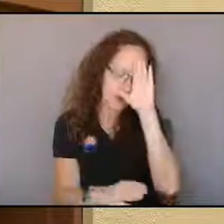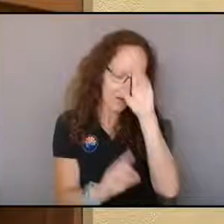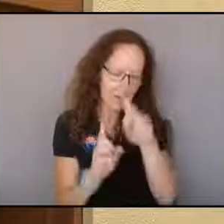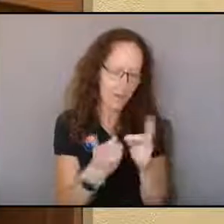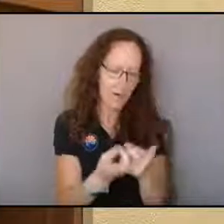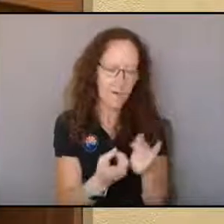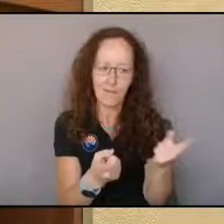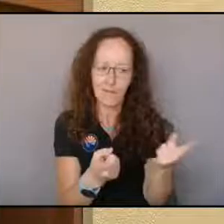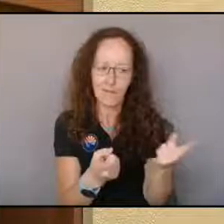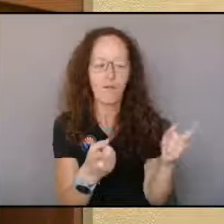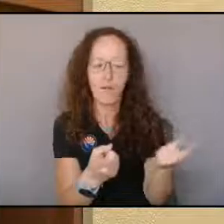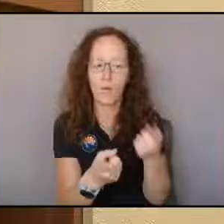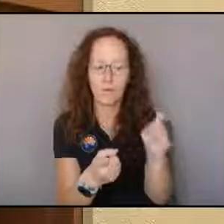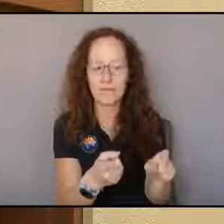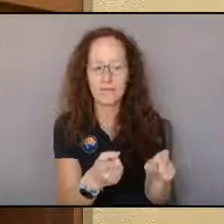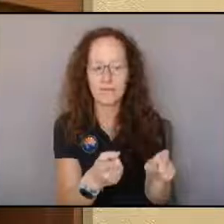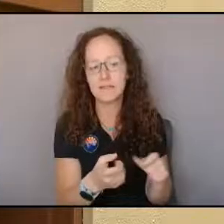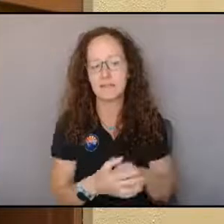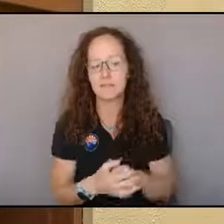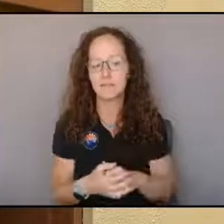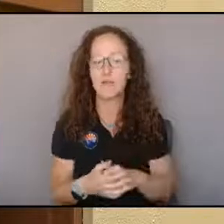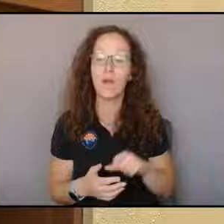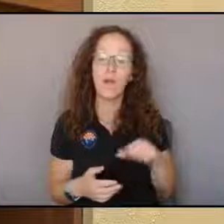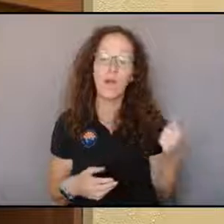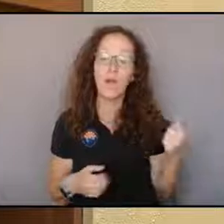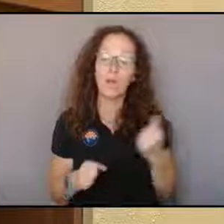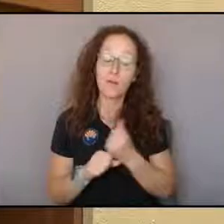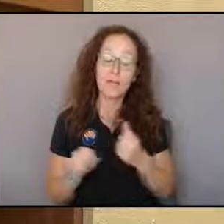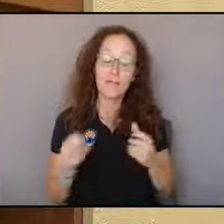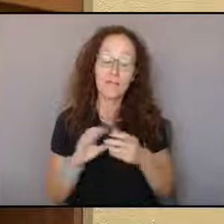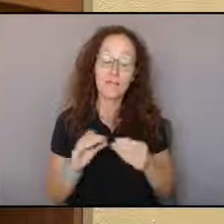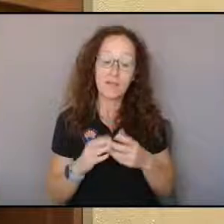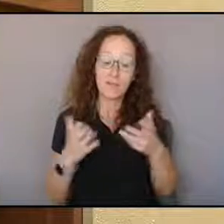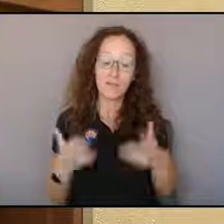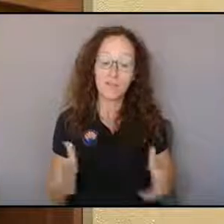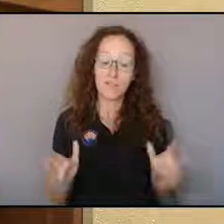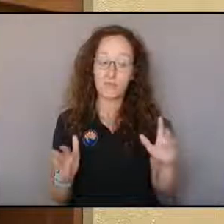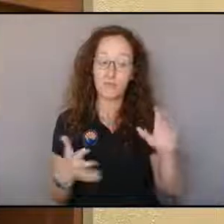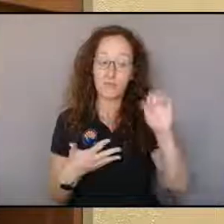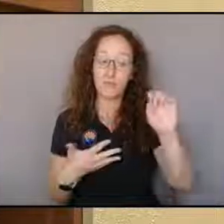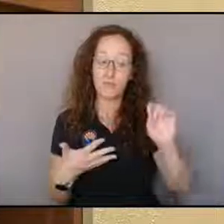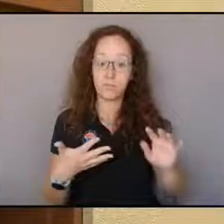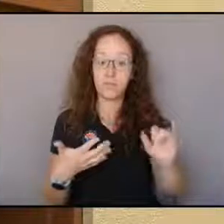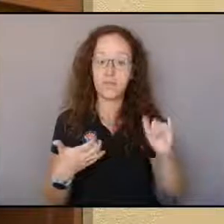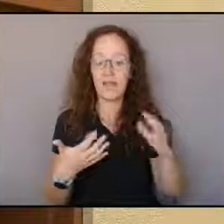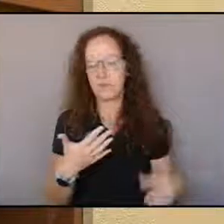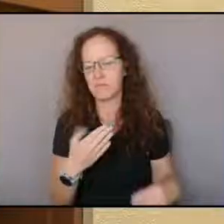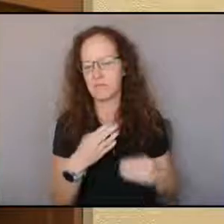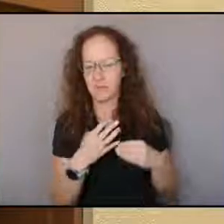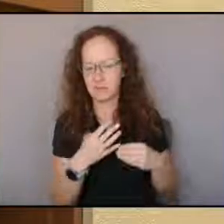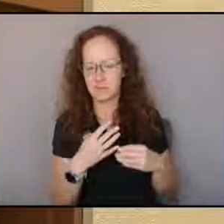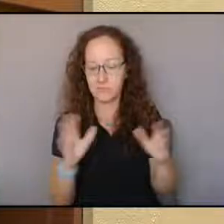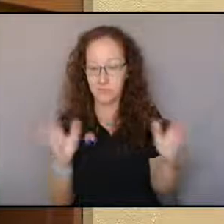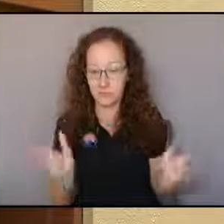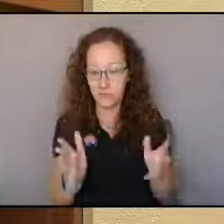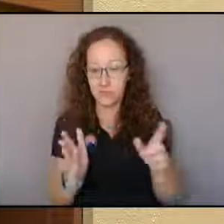PLEASE LOOK THAT WAY TO HE THEM. IN ADDITION TO THE OTHER SAFETY MESSAGES PASSED ON THIS